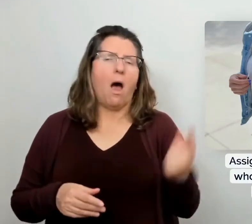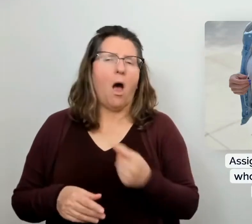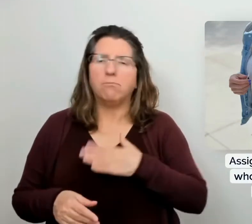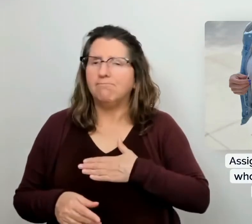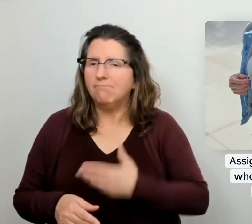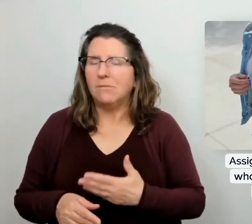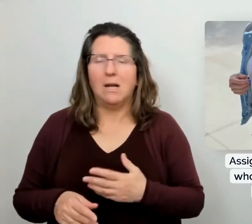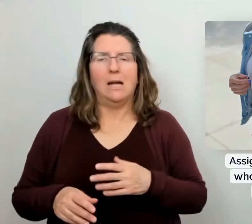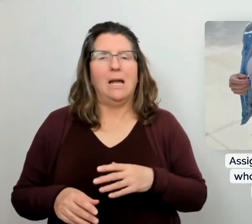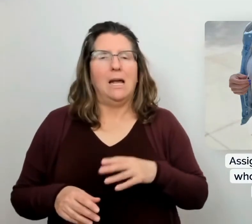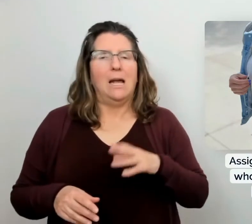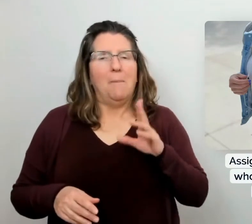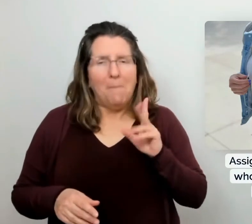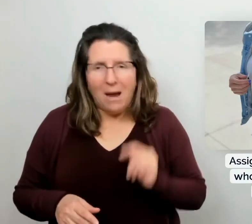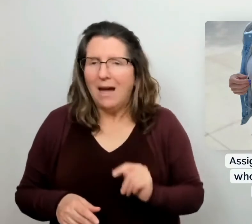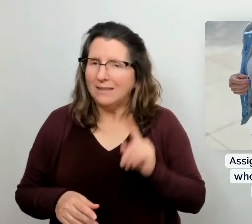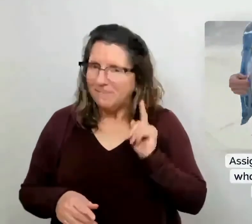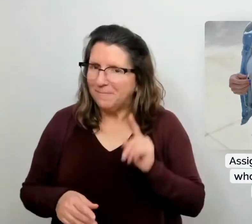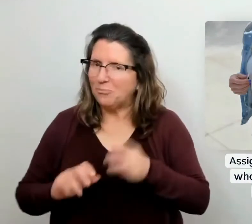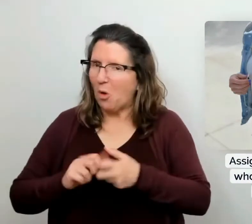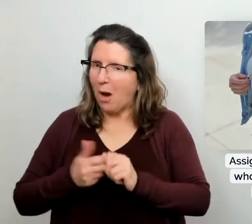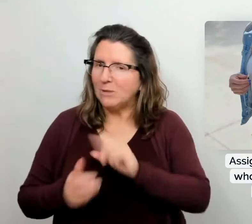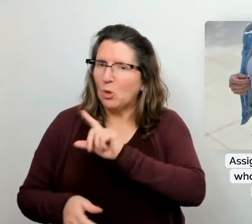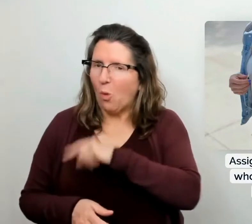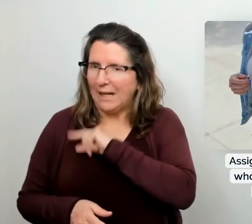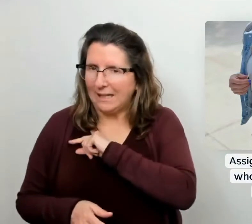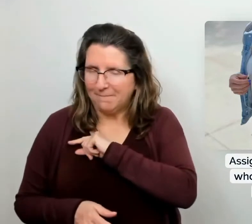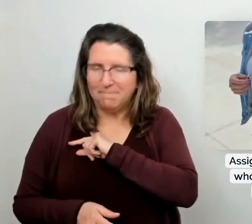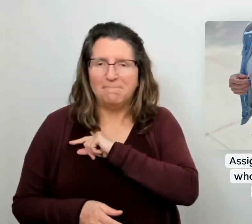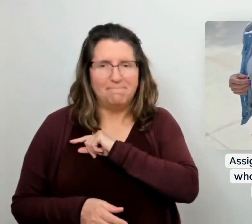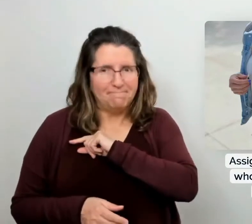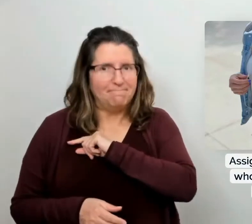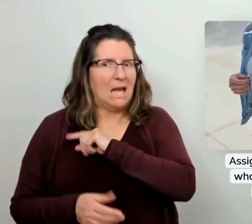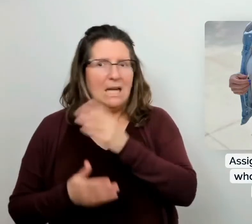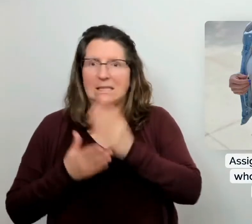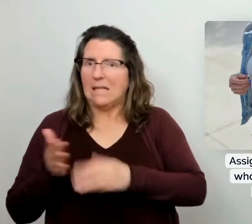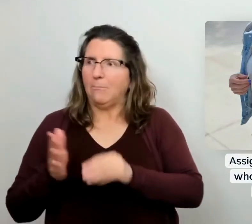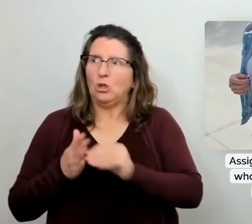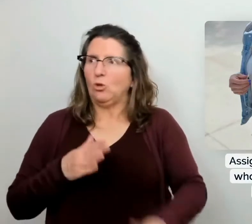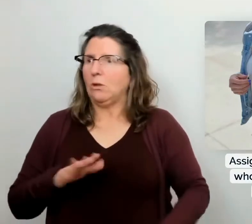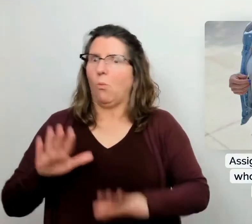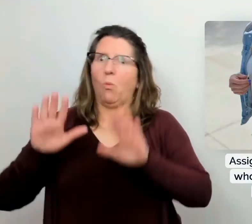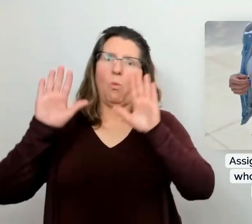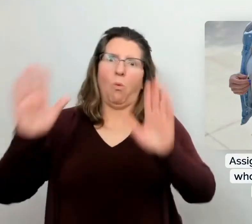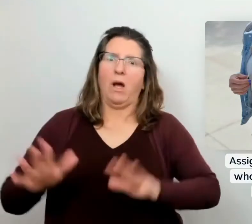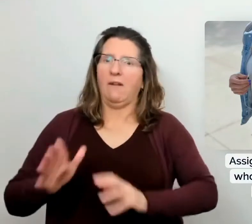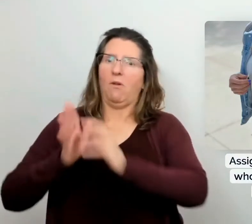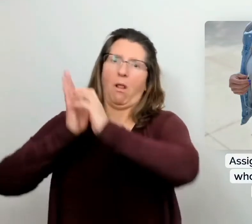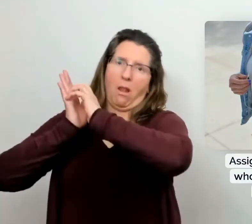Invariably they were always willing to help me. The problem was it was a crapshoot in terms of the quality of the notes.